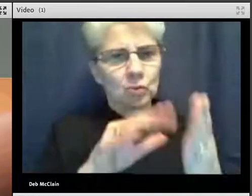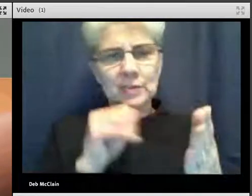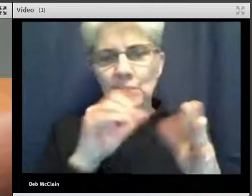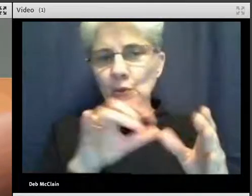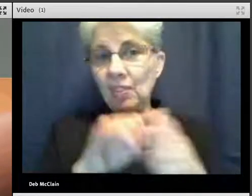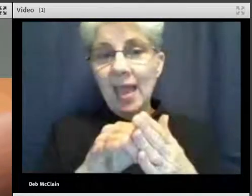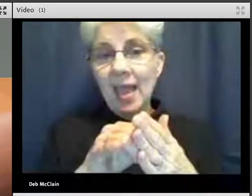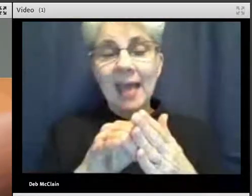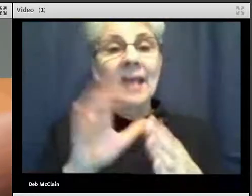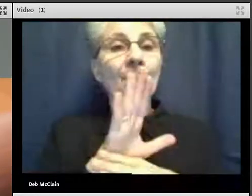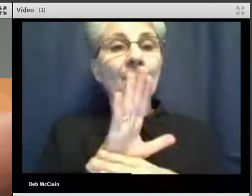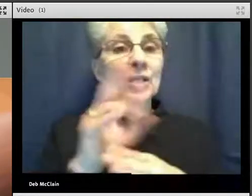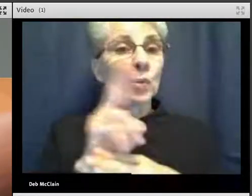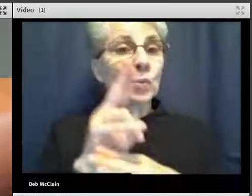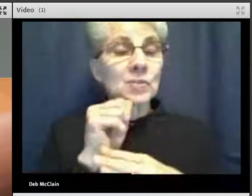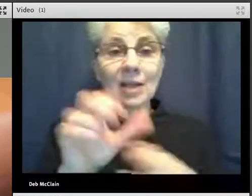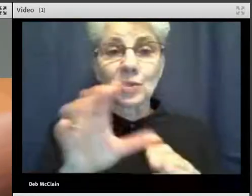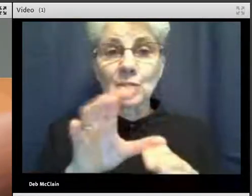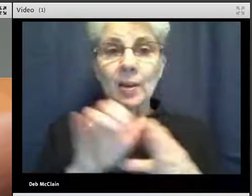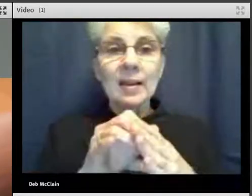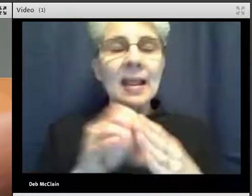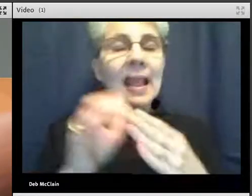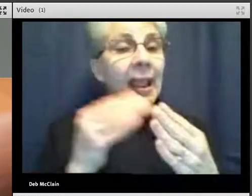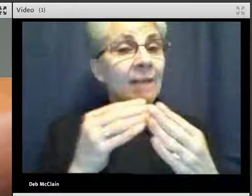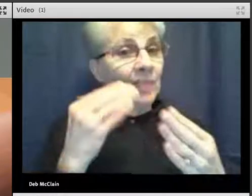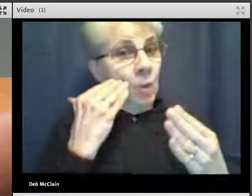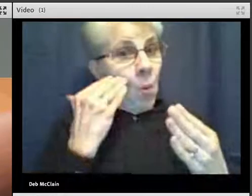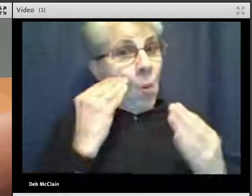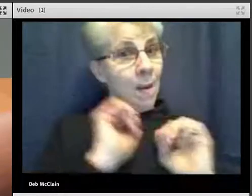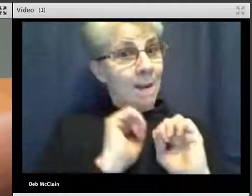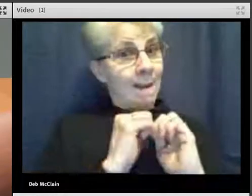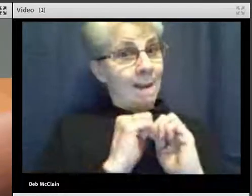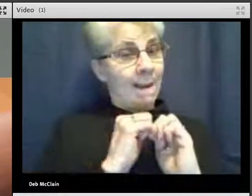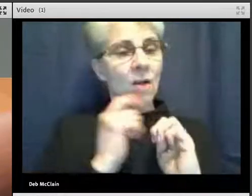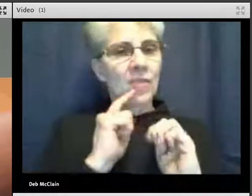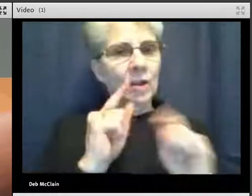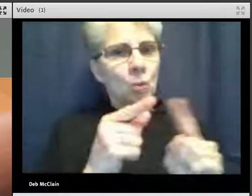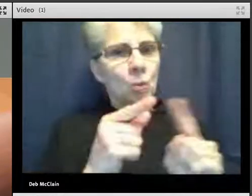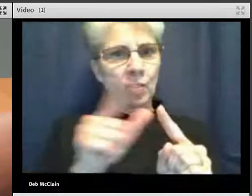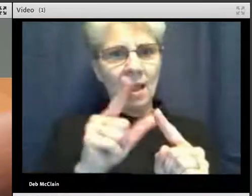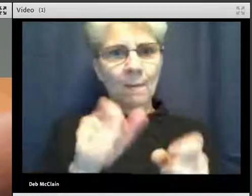that's not what the busy user is doing. Even though they know they're going to go to the library website.